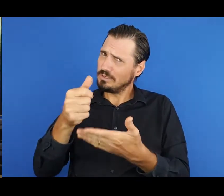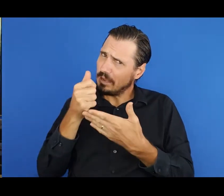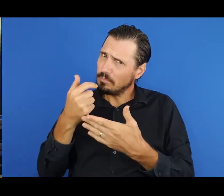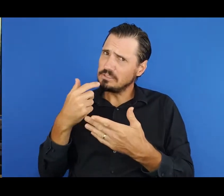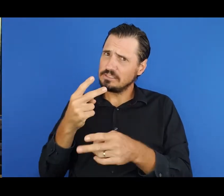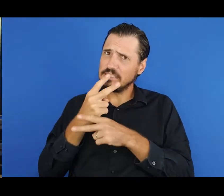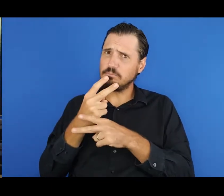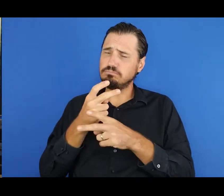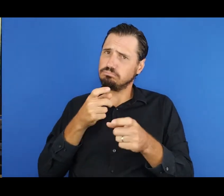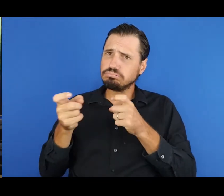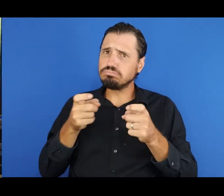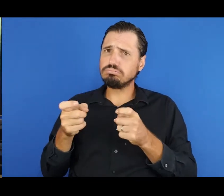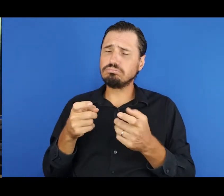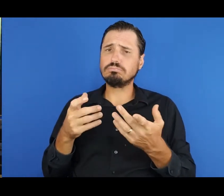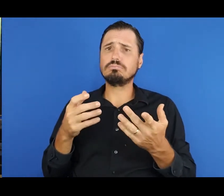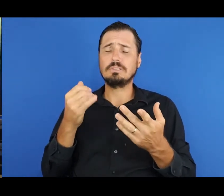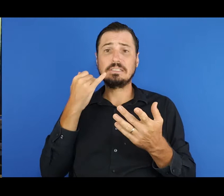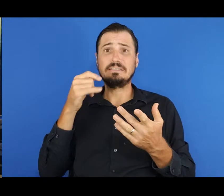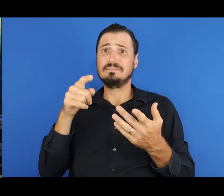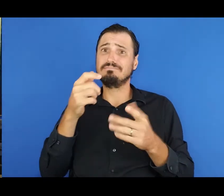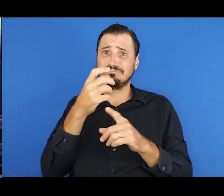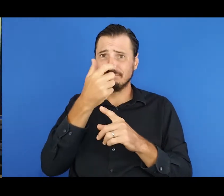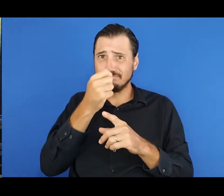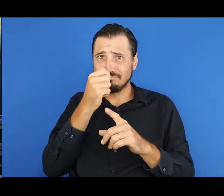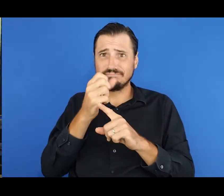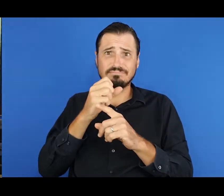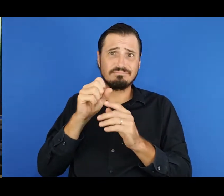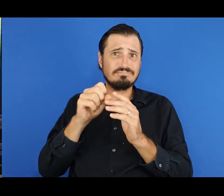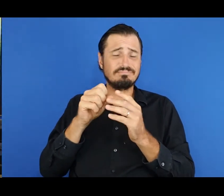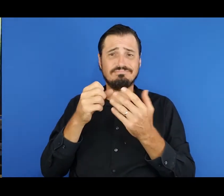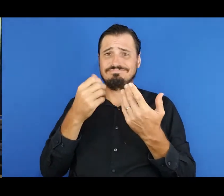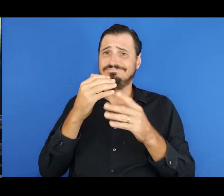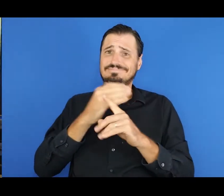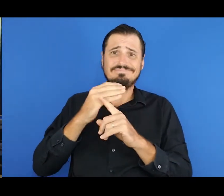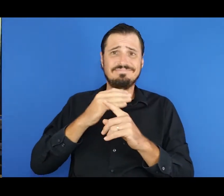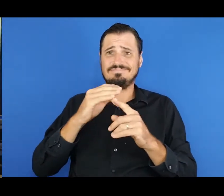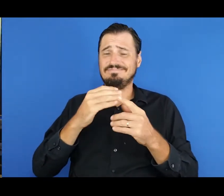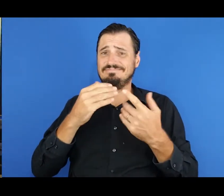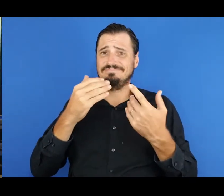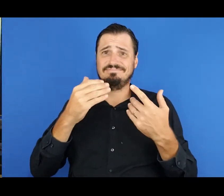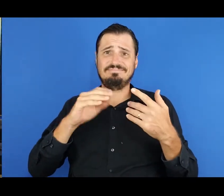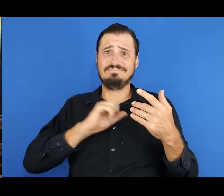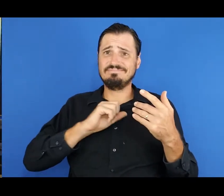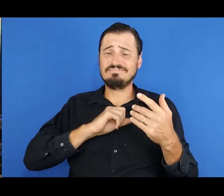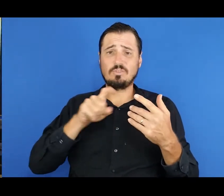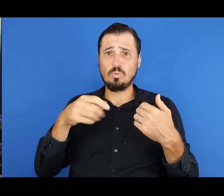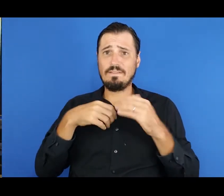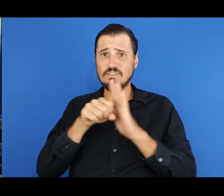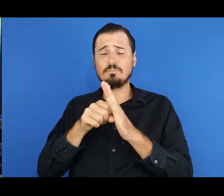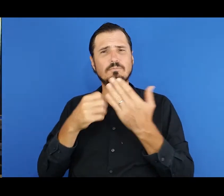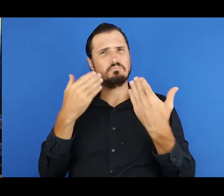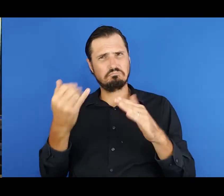If you are symptomatic, please isolate yourself immediately and arrange to be tested for COVID19.